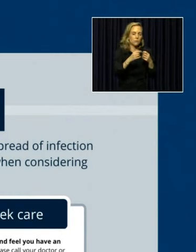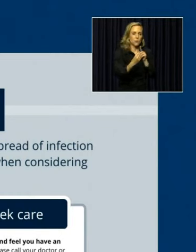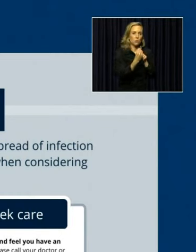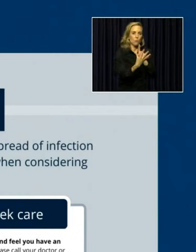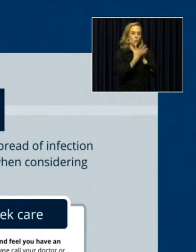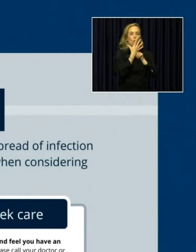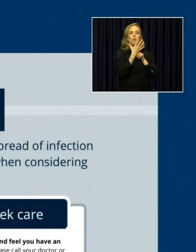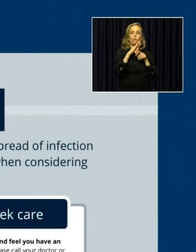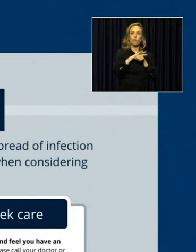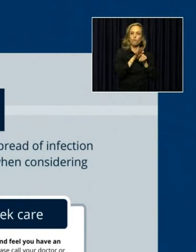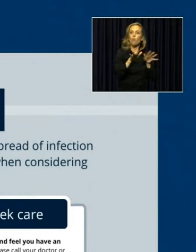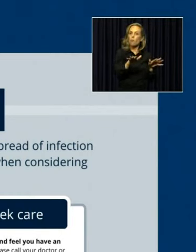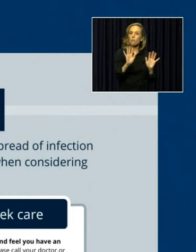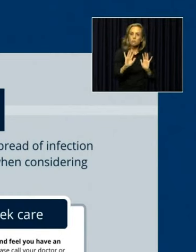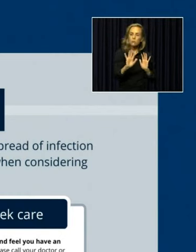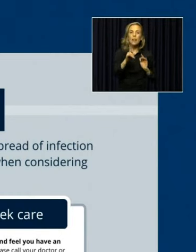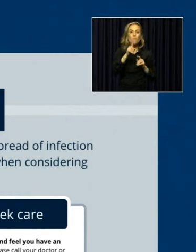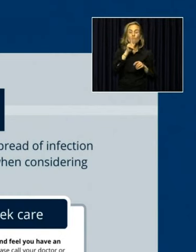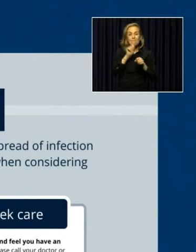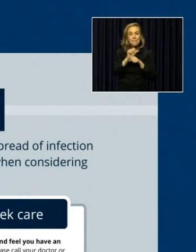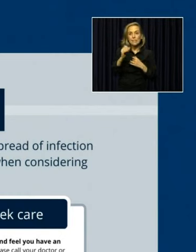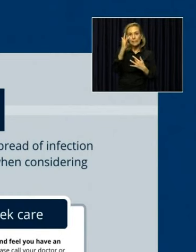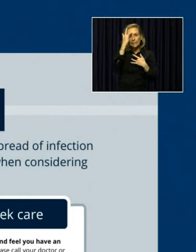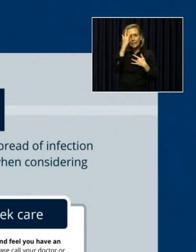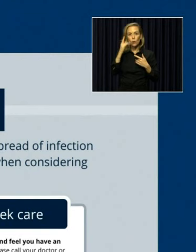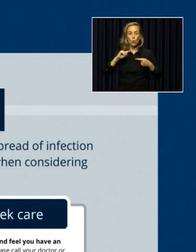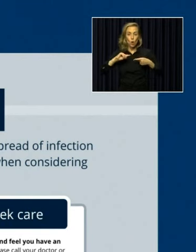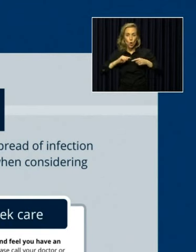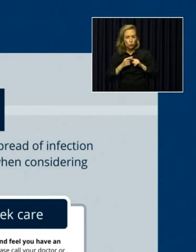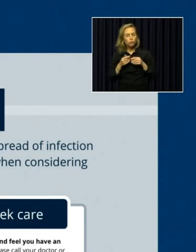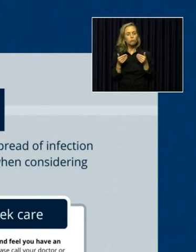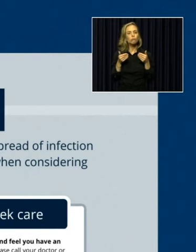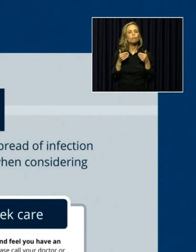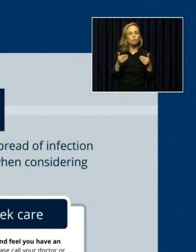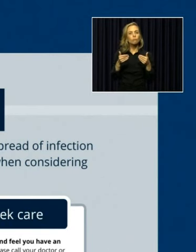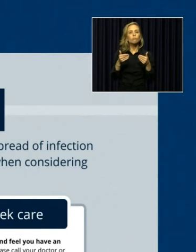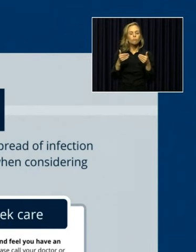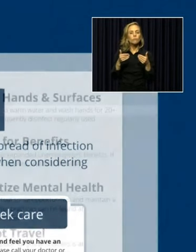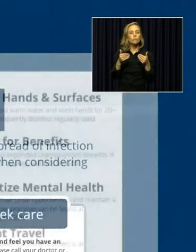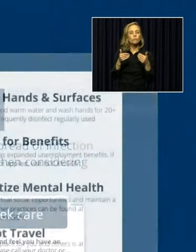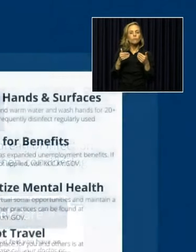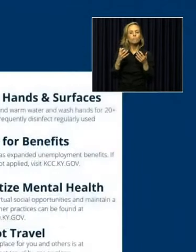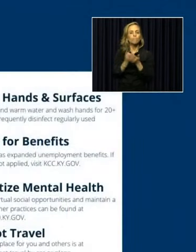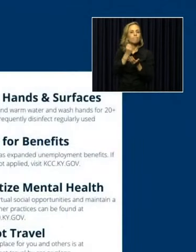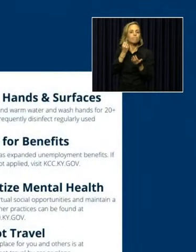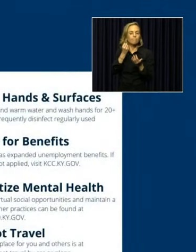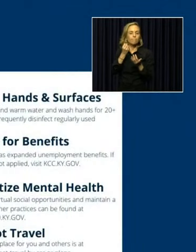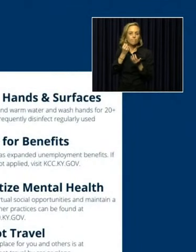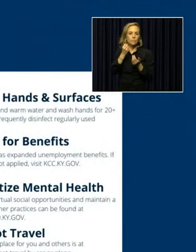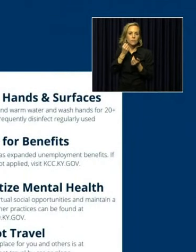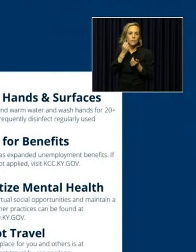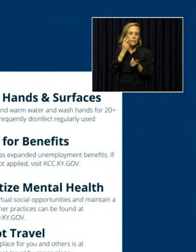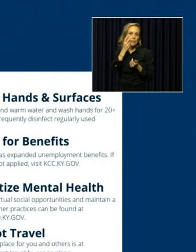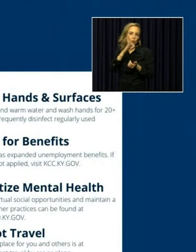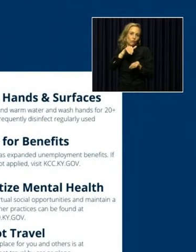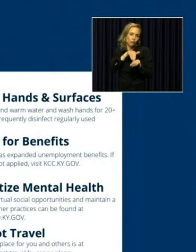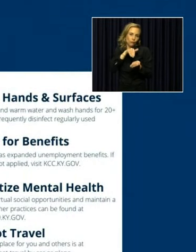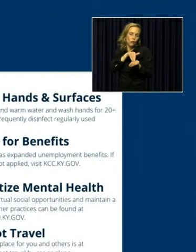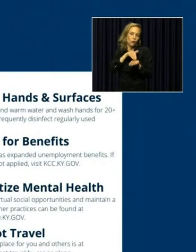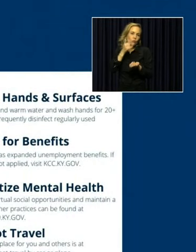THE CORONAVIRUS SO IT KEEPS US FROM SPREADING IT ON OTHER SURFACES WHERE PEOPLE COULD GET IT.